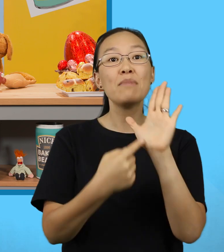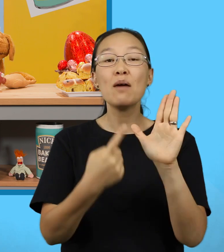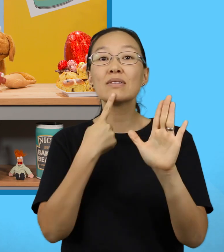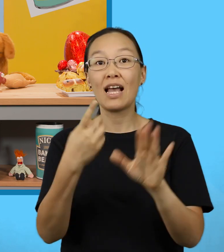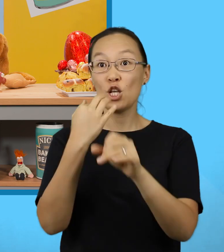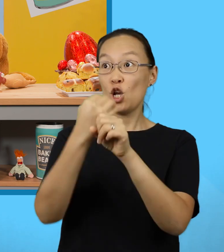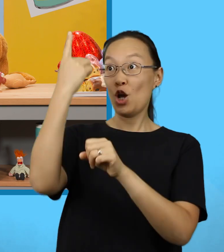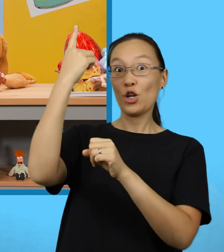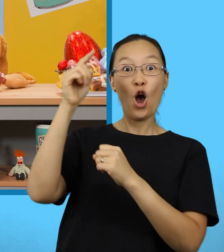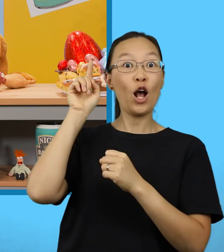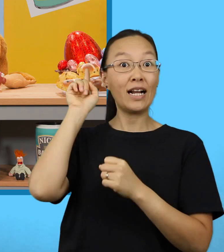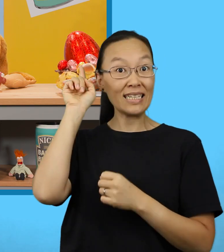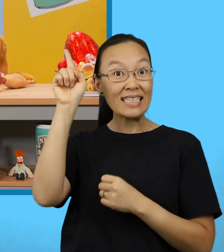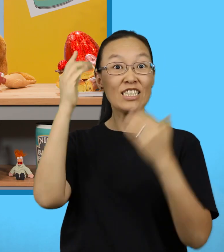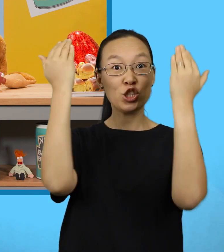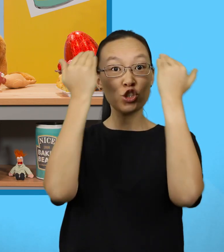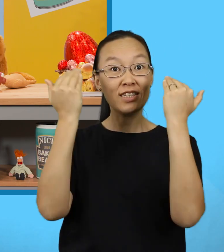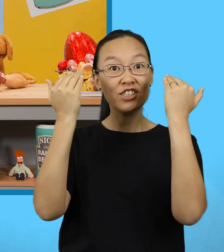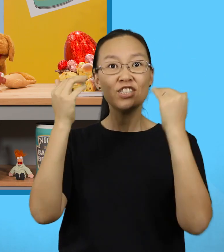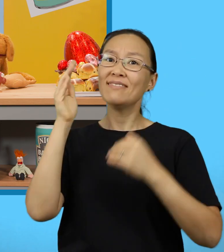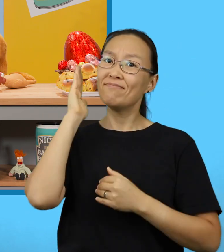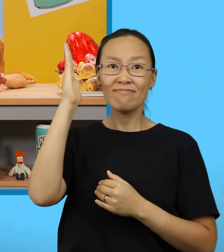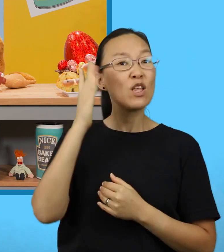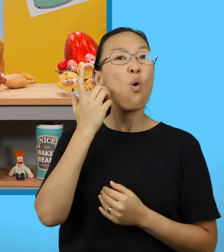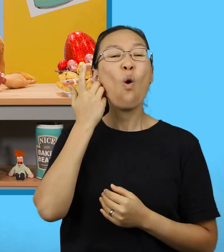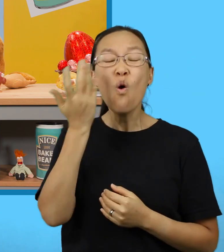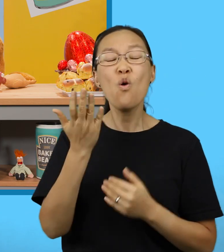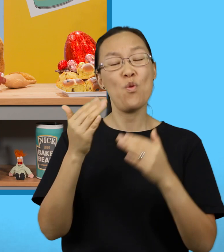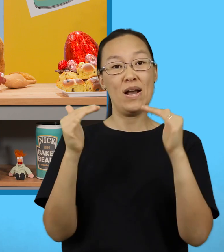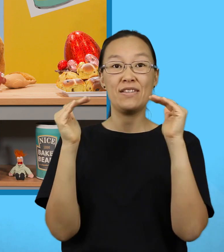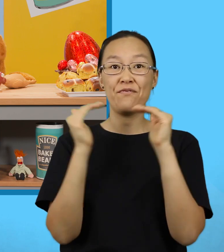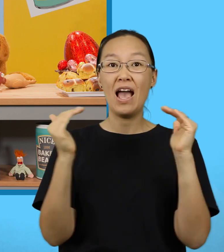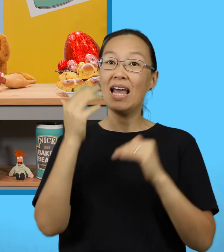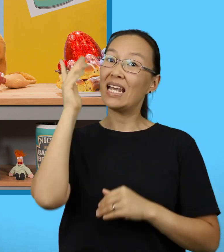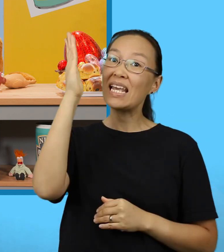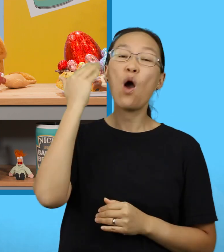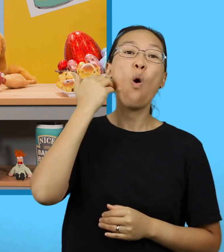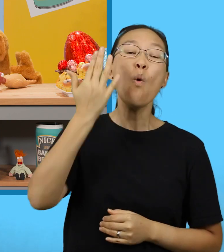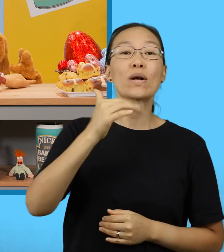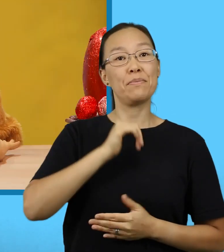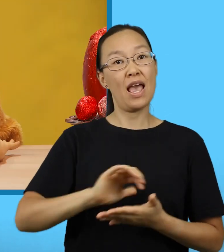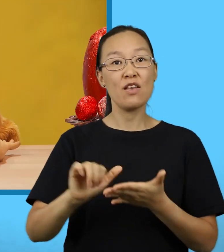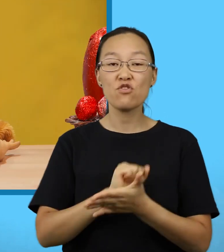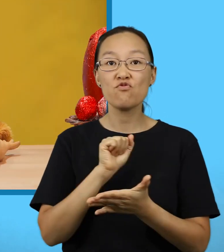is the all-fair judge of all the Earth. He will always do what is right. Always?